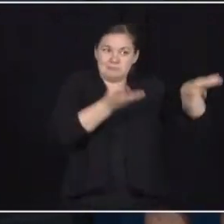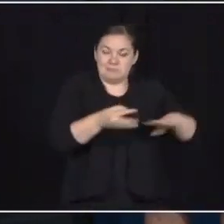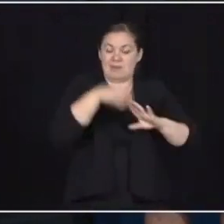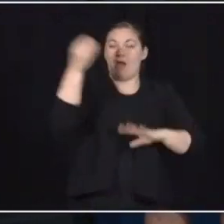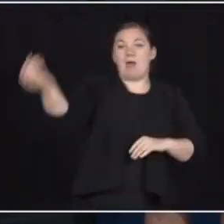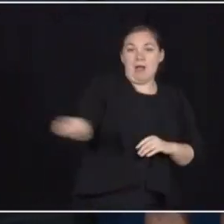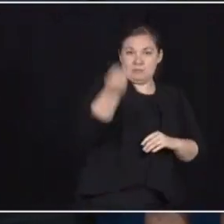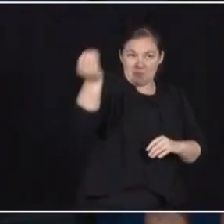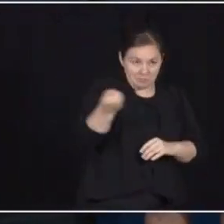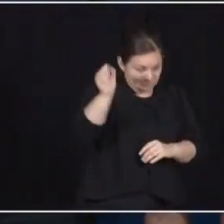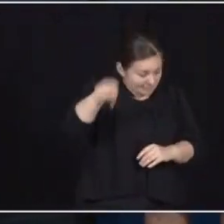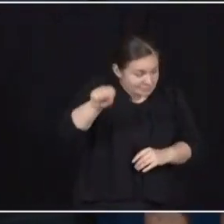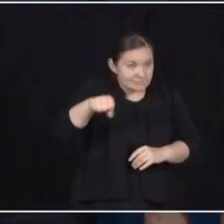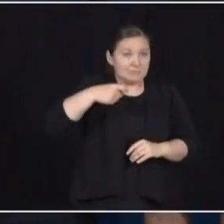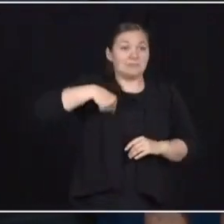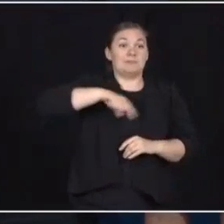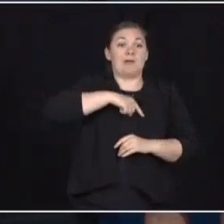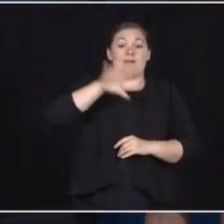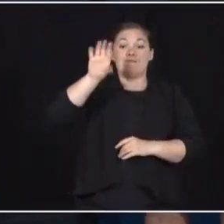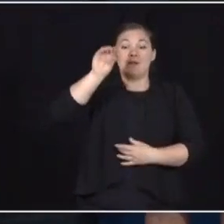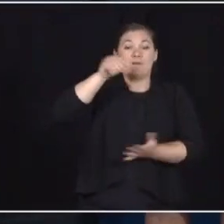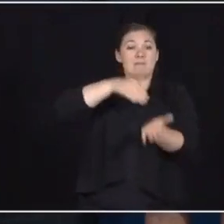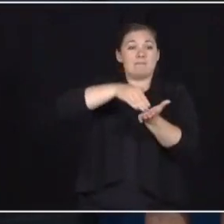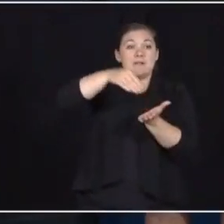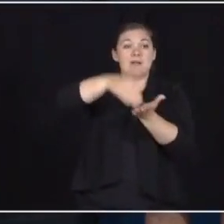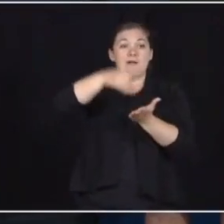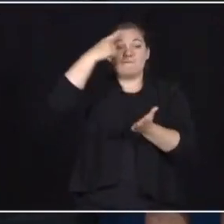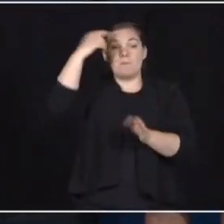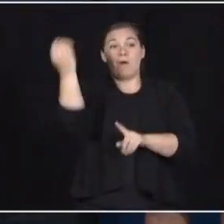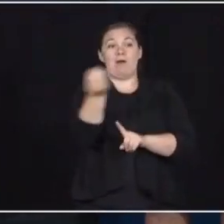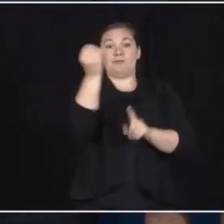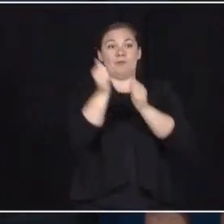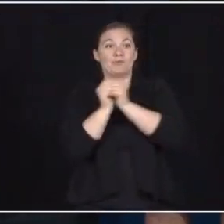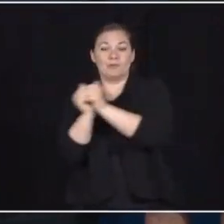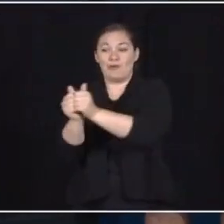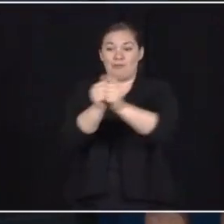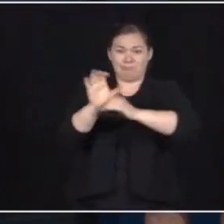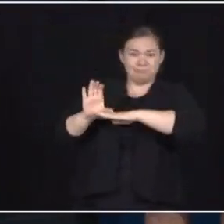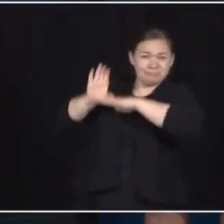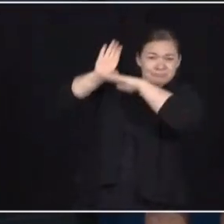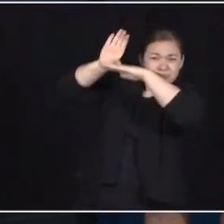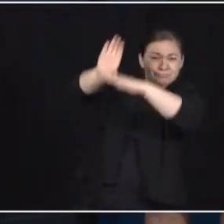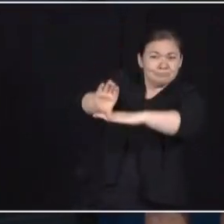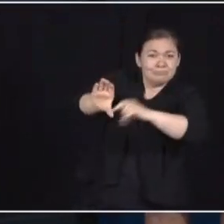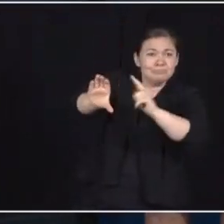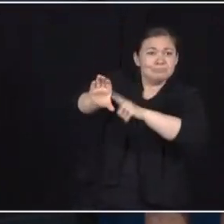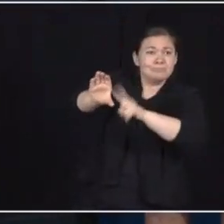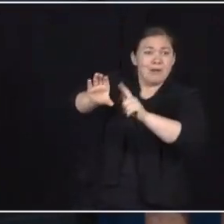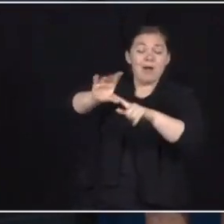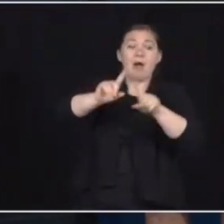You know, the premier has been very clear that we need to have a made in Ontario solution. We want to see more products manufactured